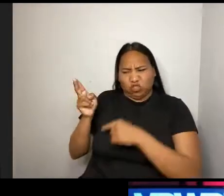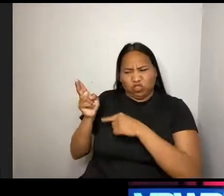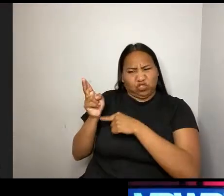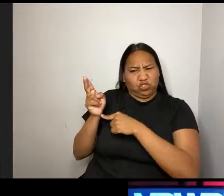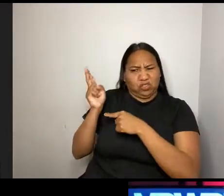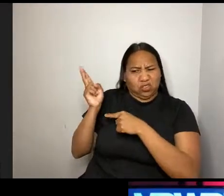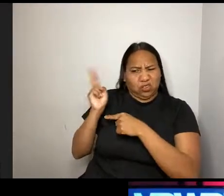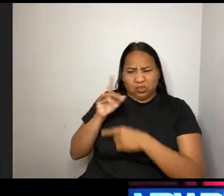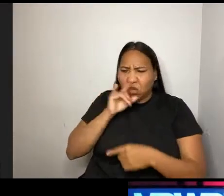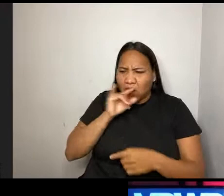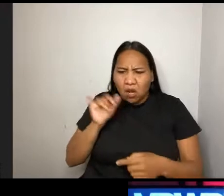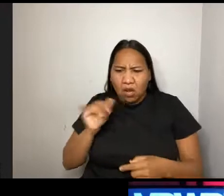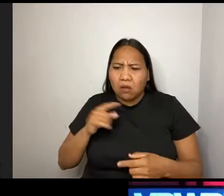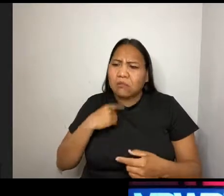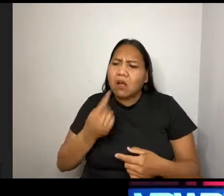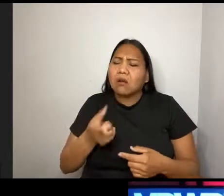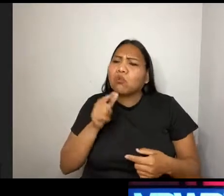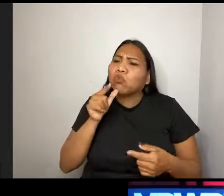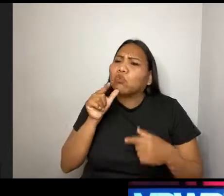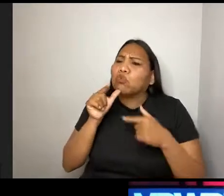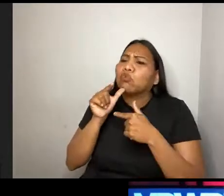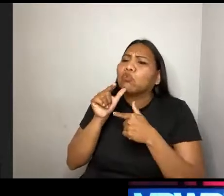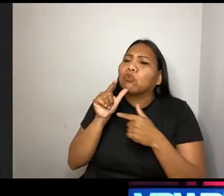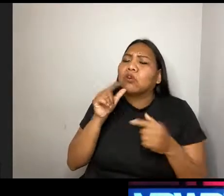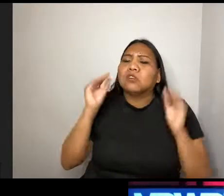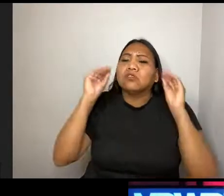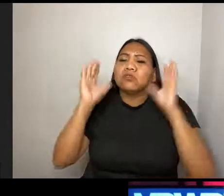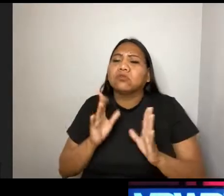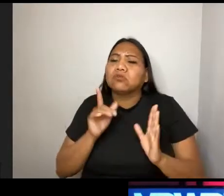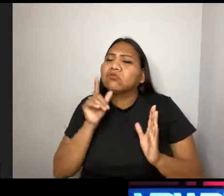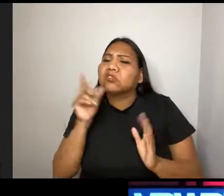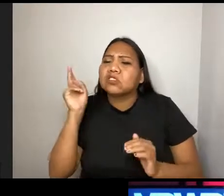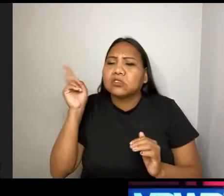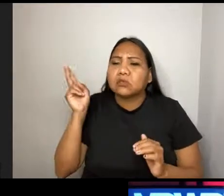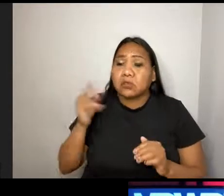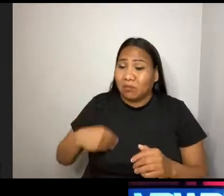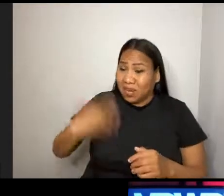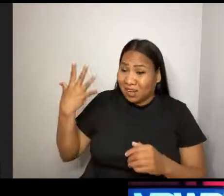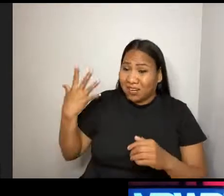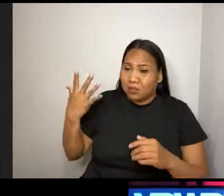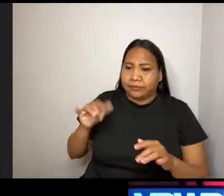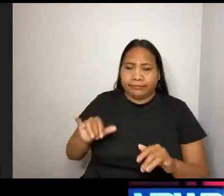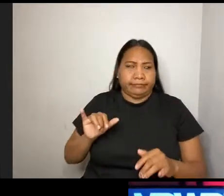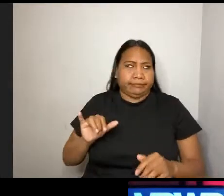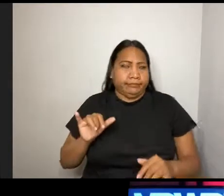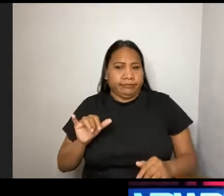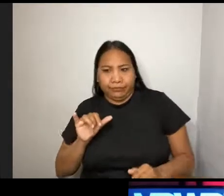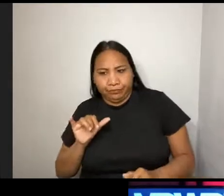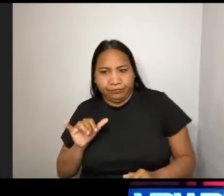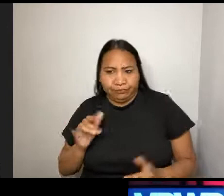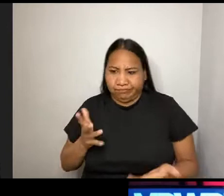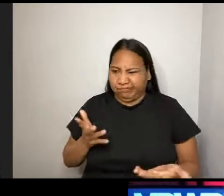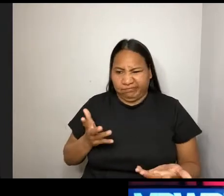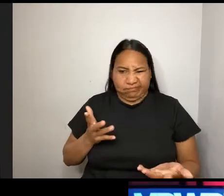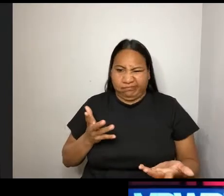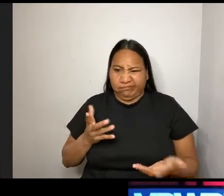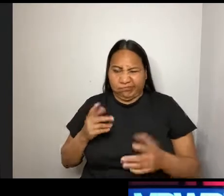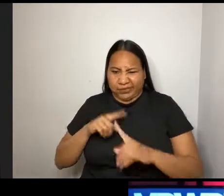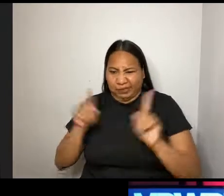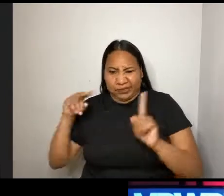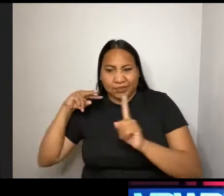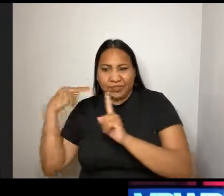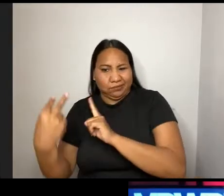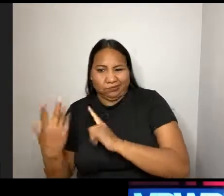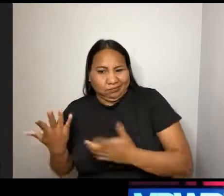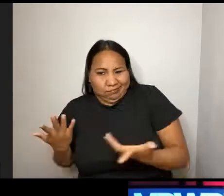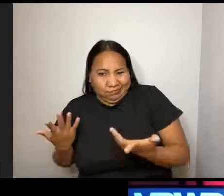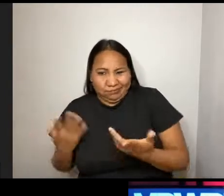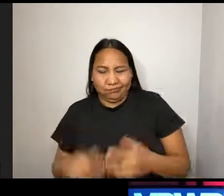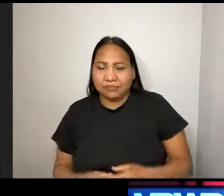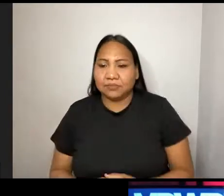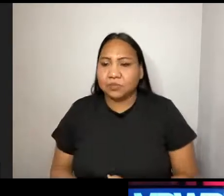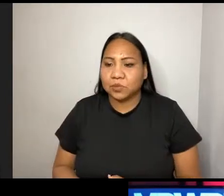We have another question around how organizations